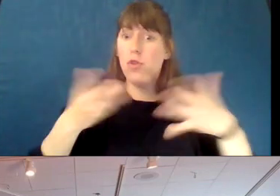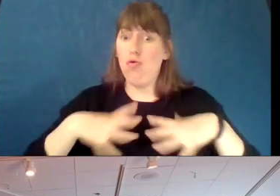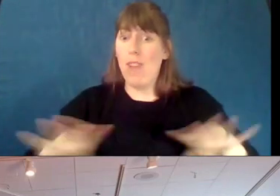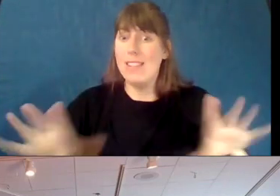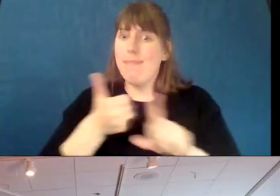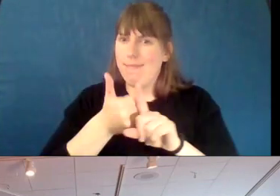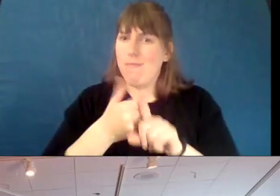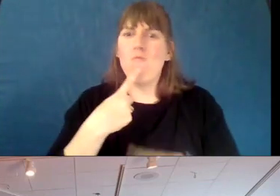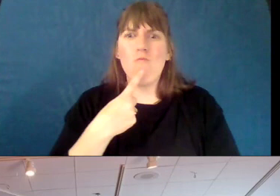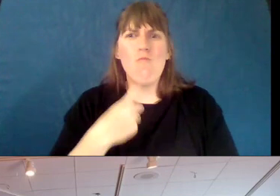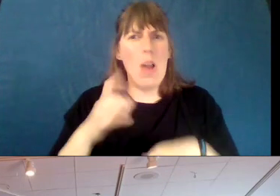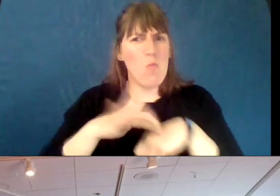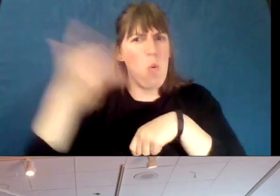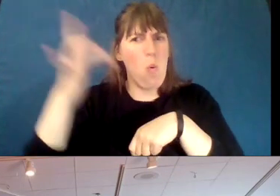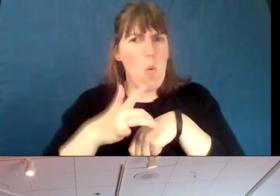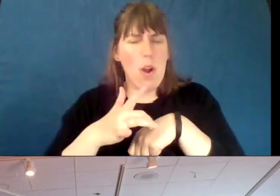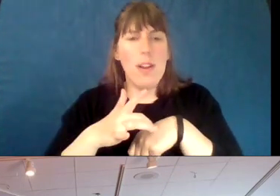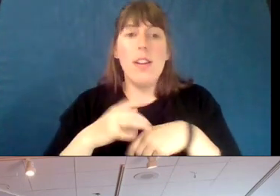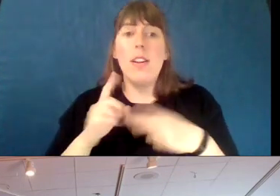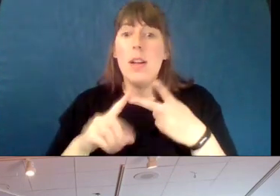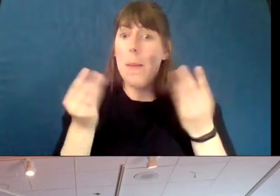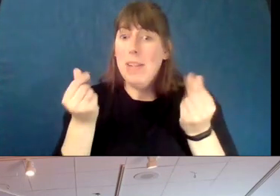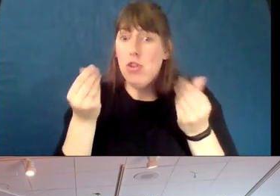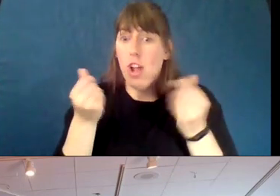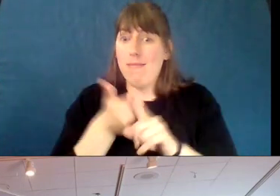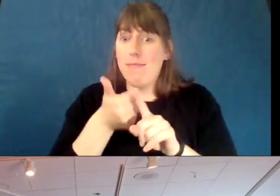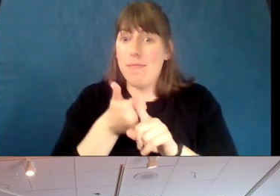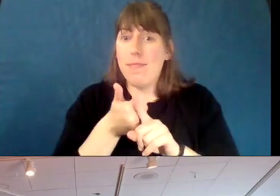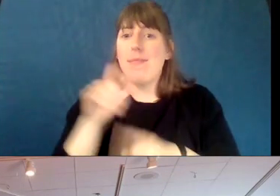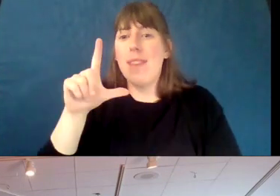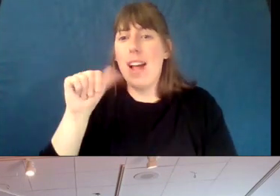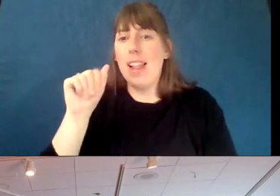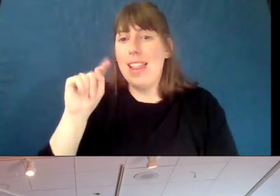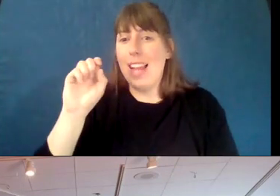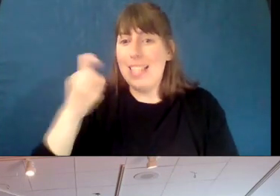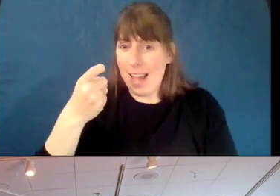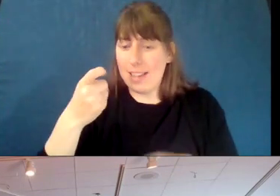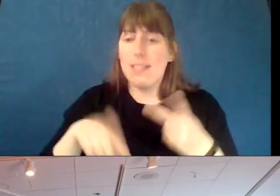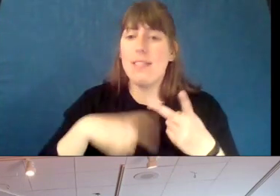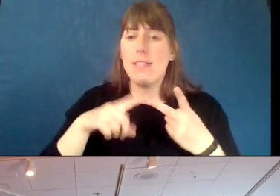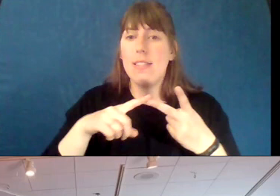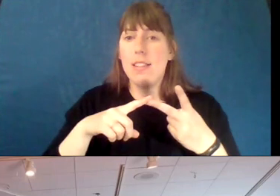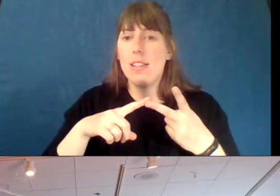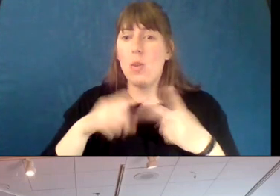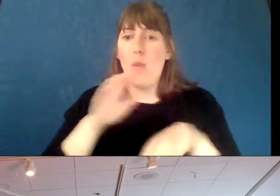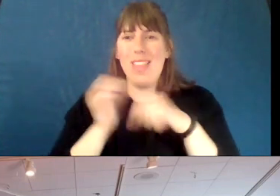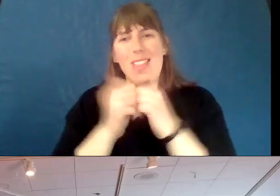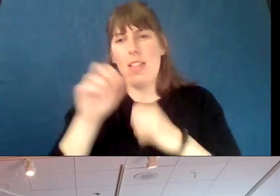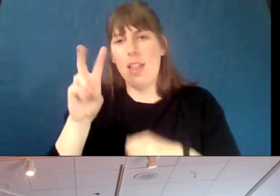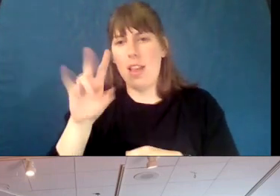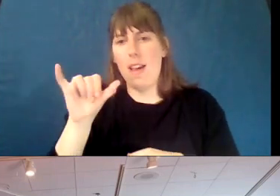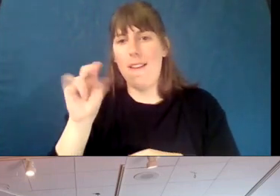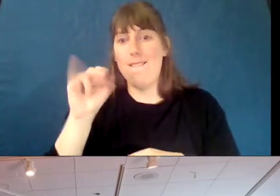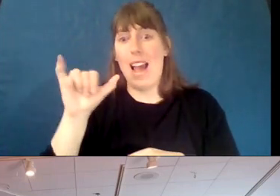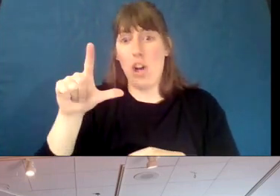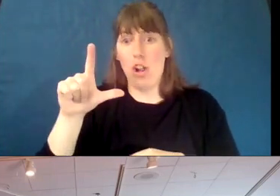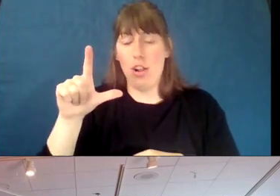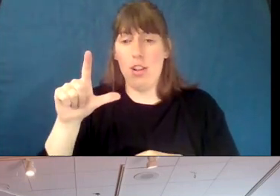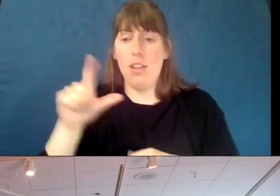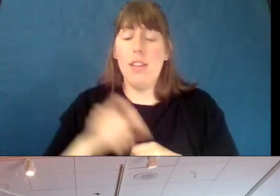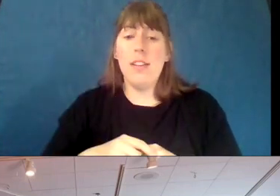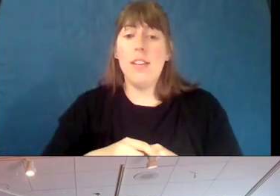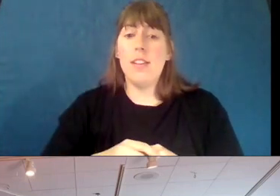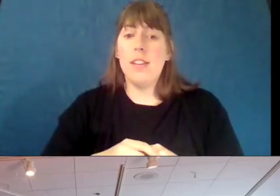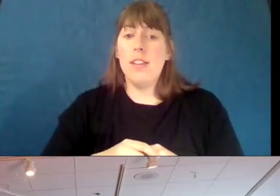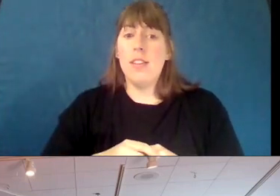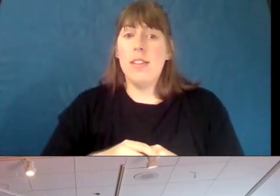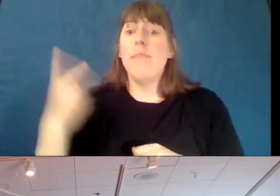red. And this material is, it's latex on vinyl. And that was a really important process for Adam,